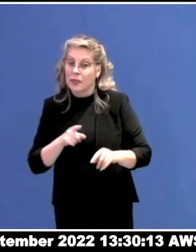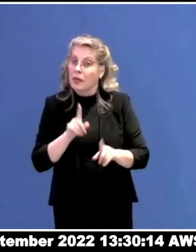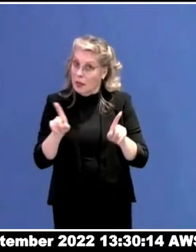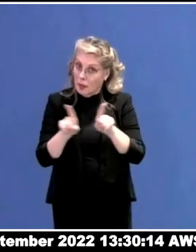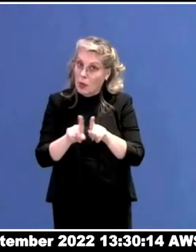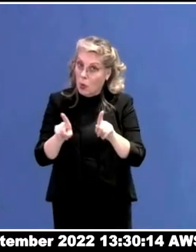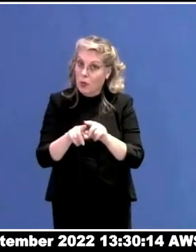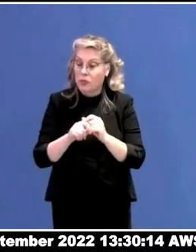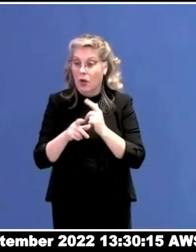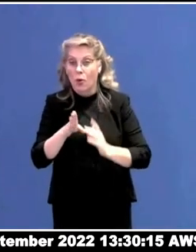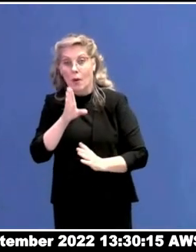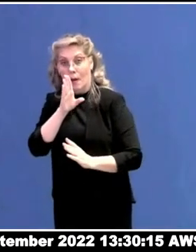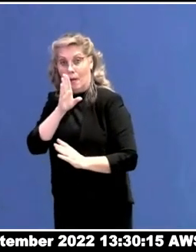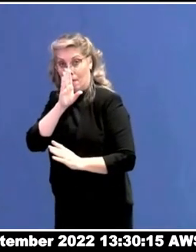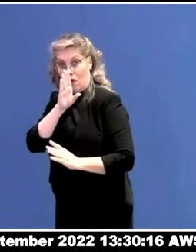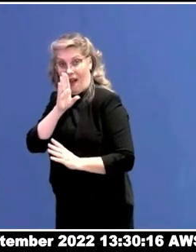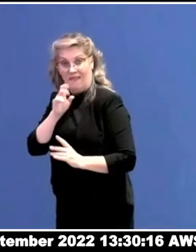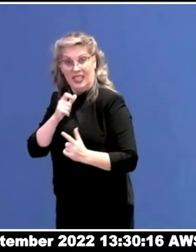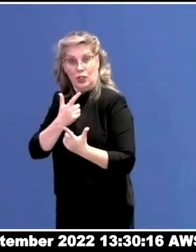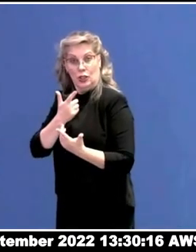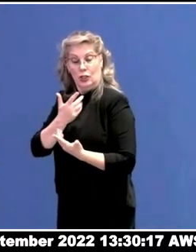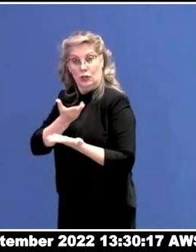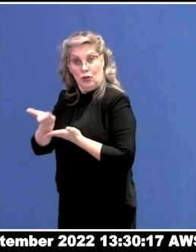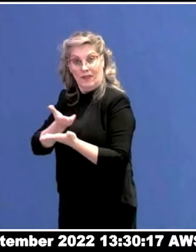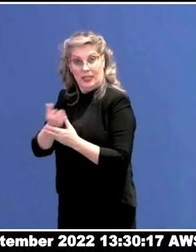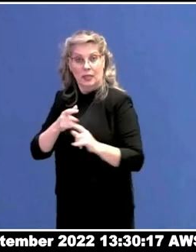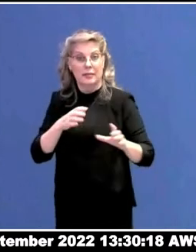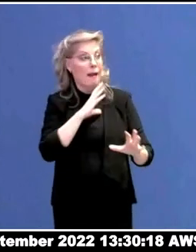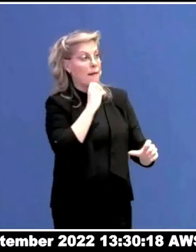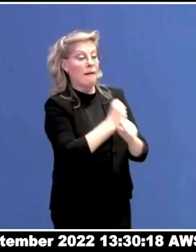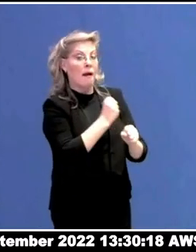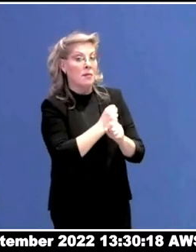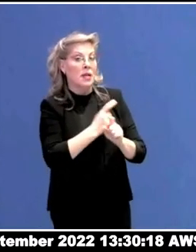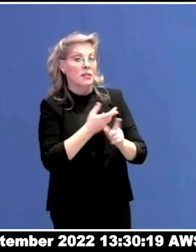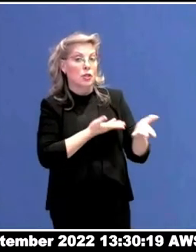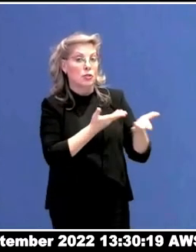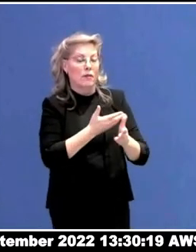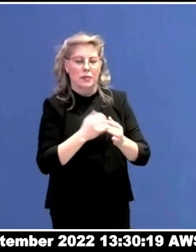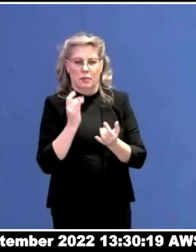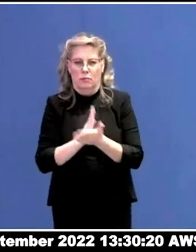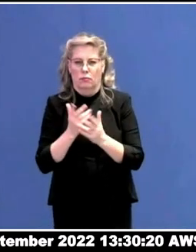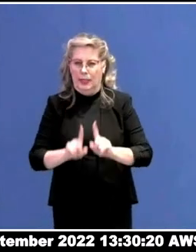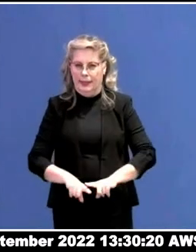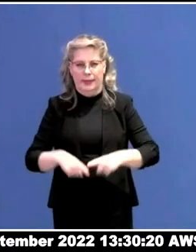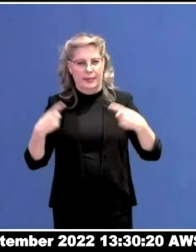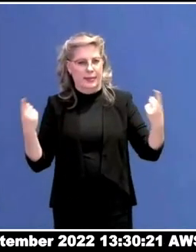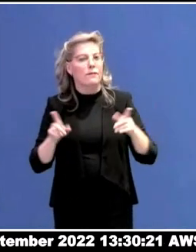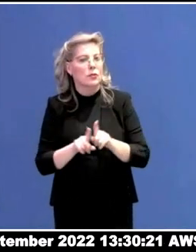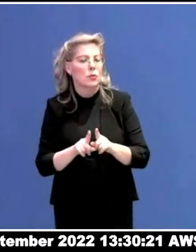I will come back to that in a moment. There is just one question I want to ask Mr Newhouse, picking up on something Ms Kilroy